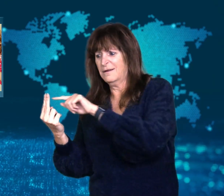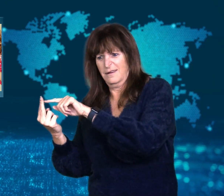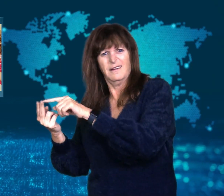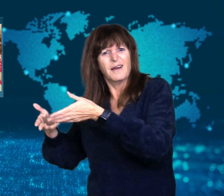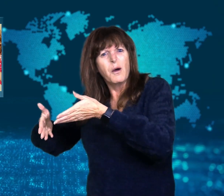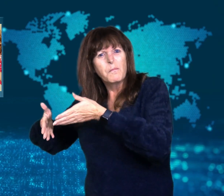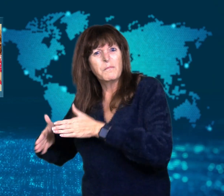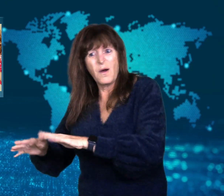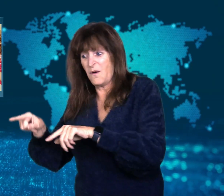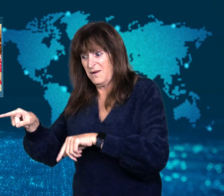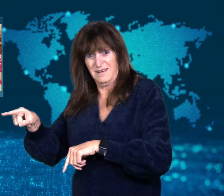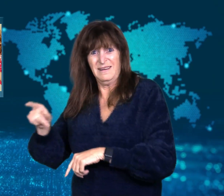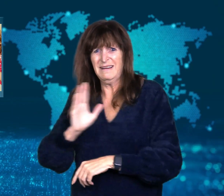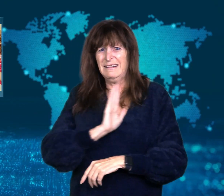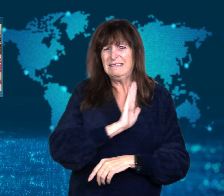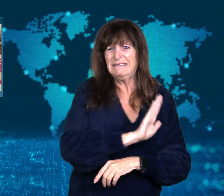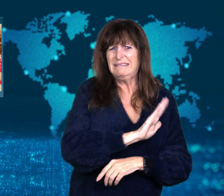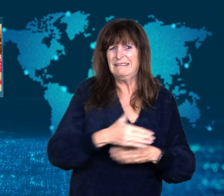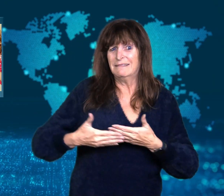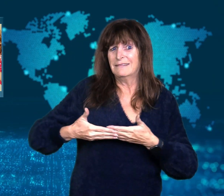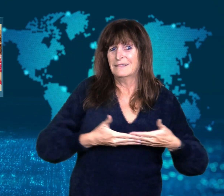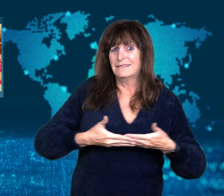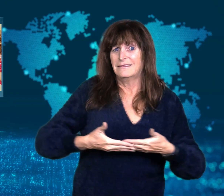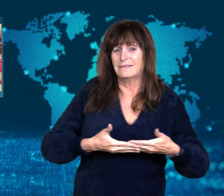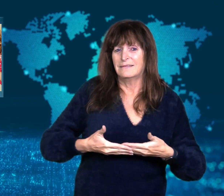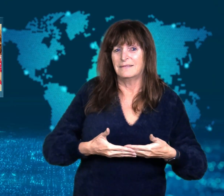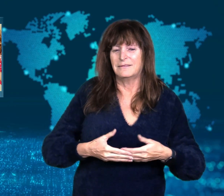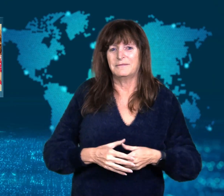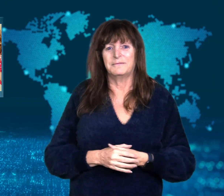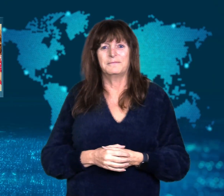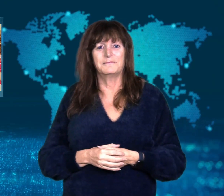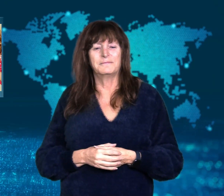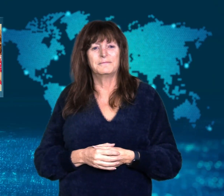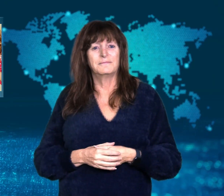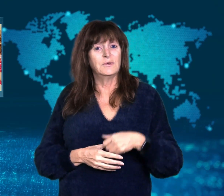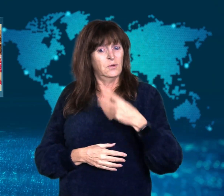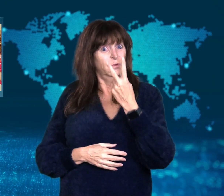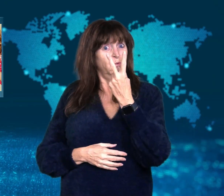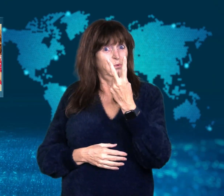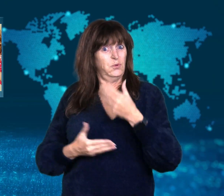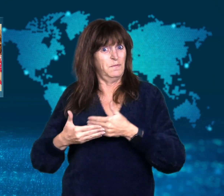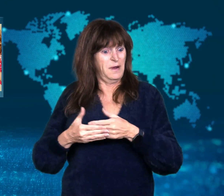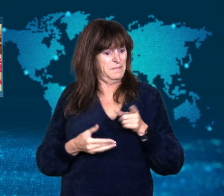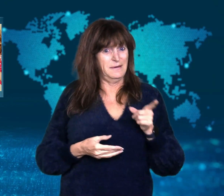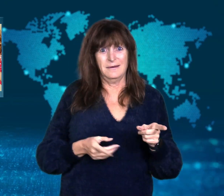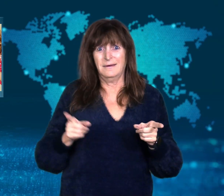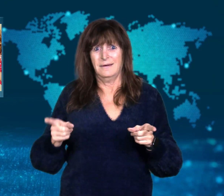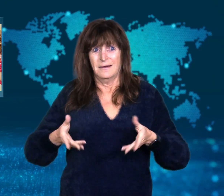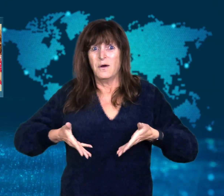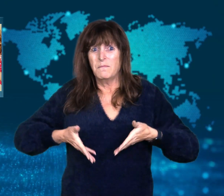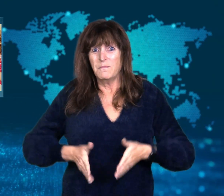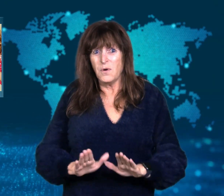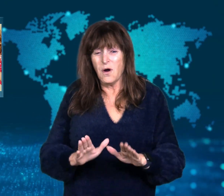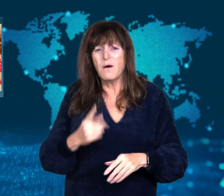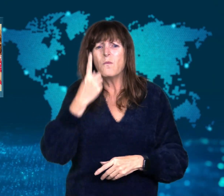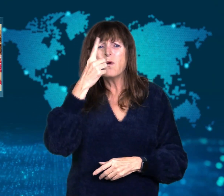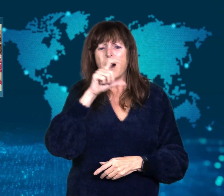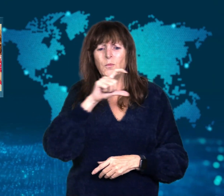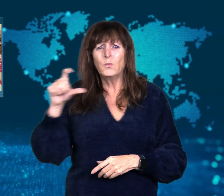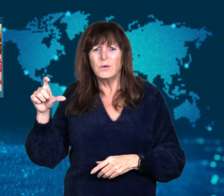so another family had given birth to Cardinale’s biological child.